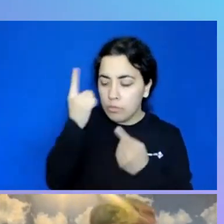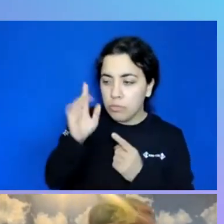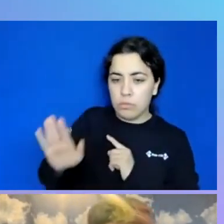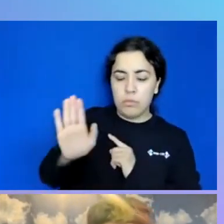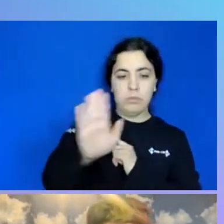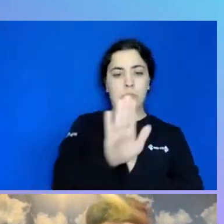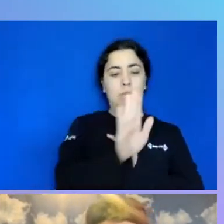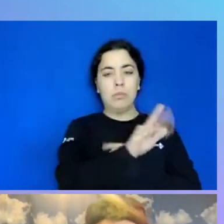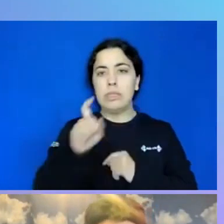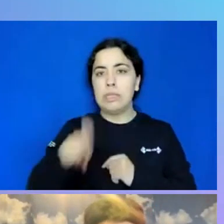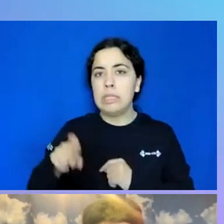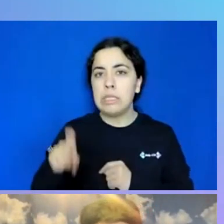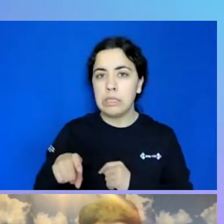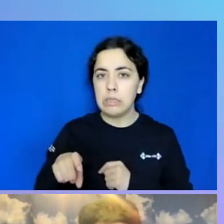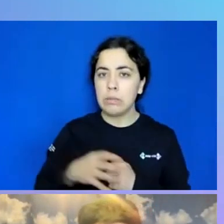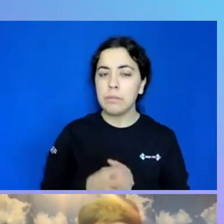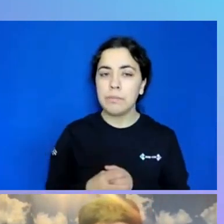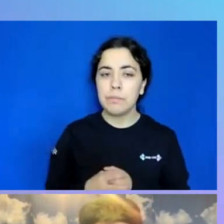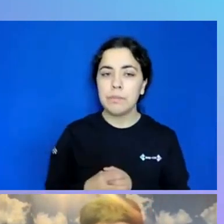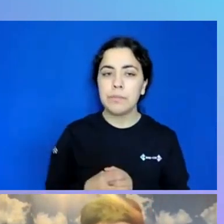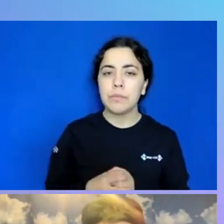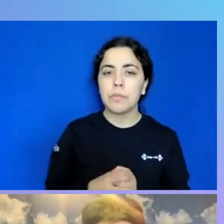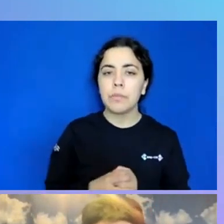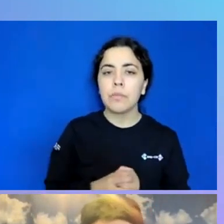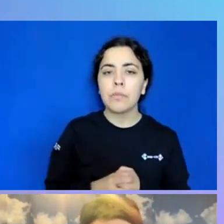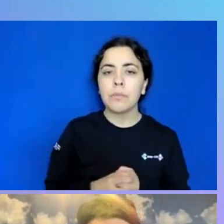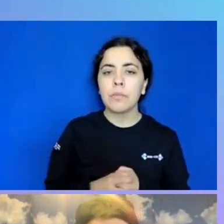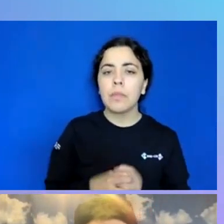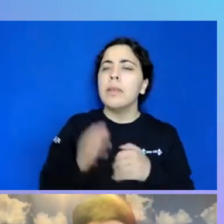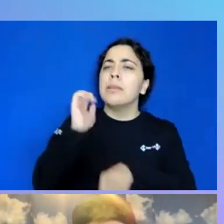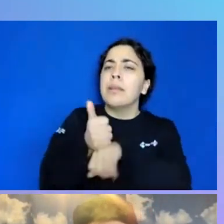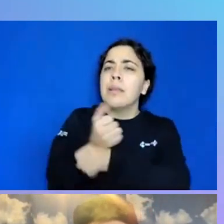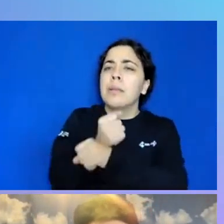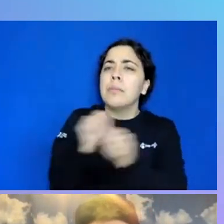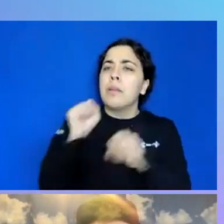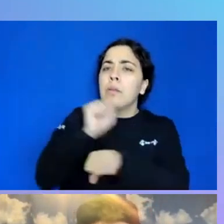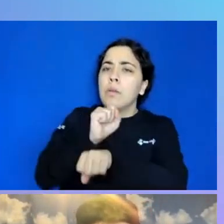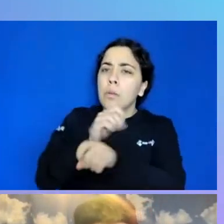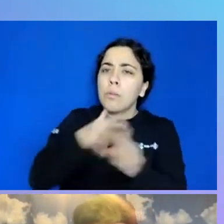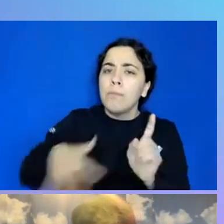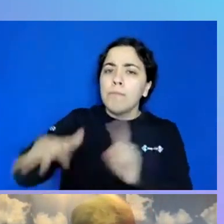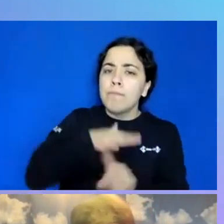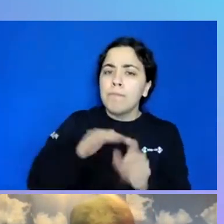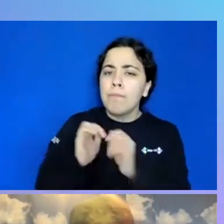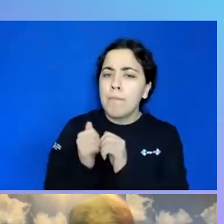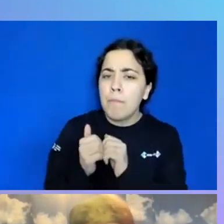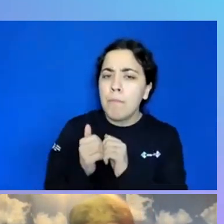things here. Um, to create safe workspaces like anonymously capturing the number of people